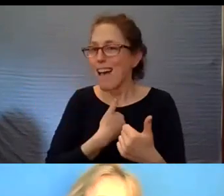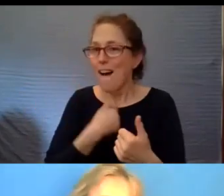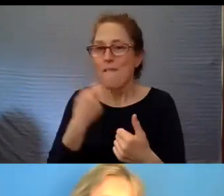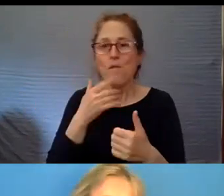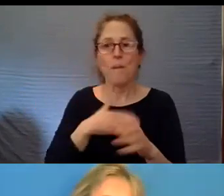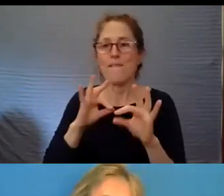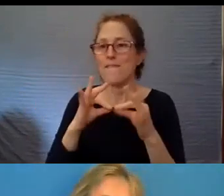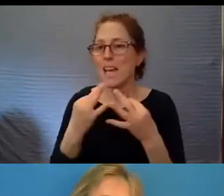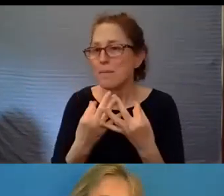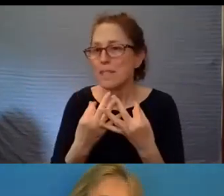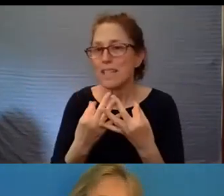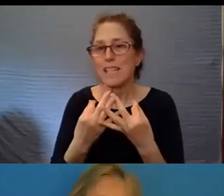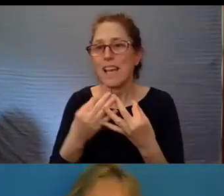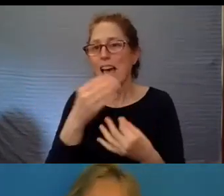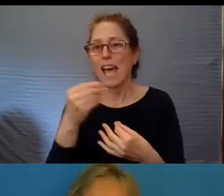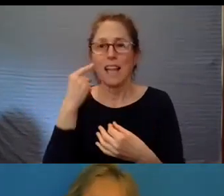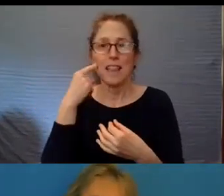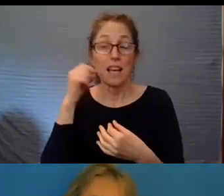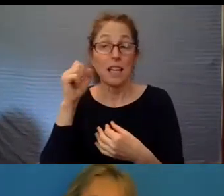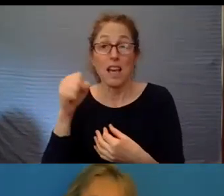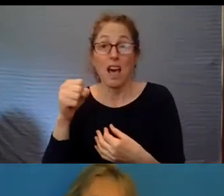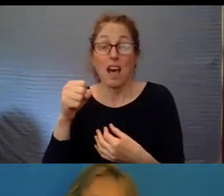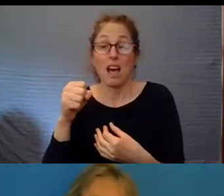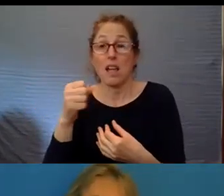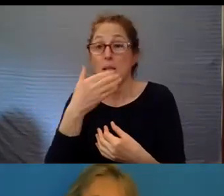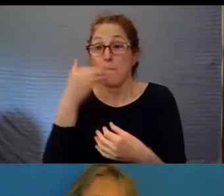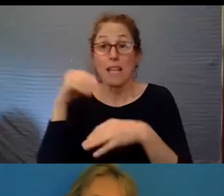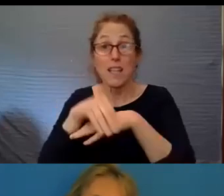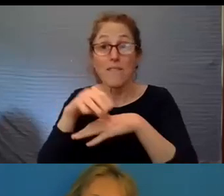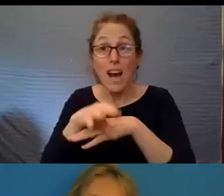And I think, yeah, the best advice I would give, is try to keep perspective.